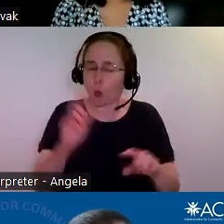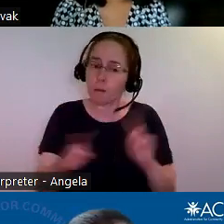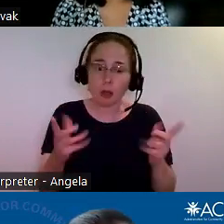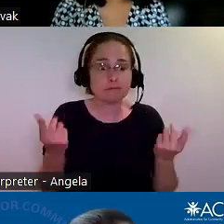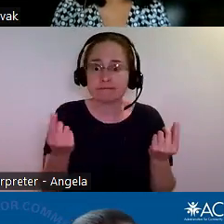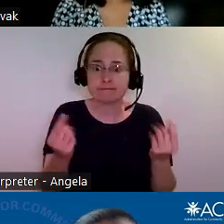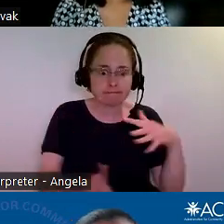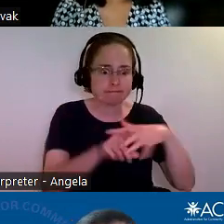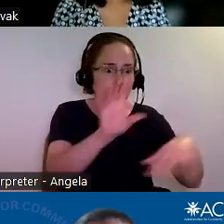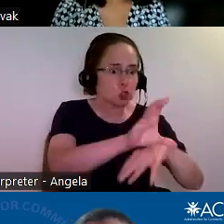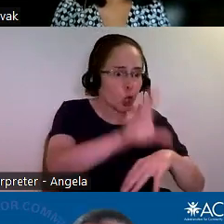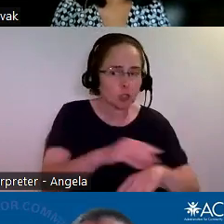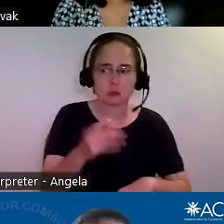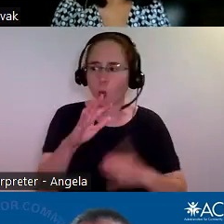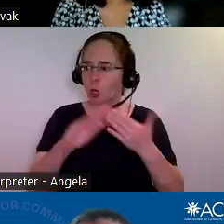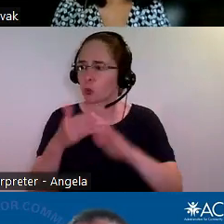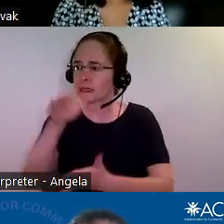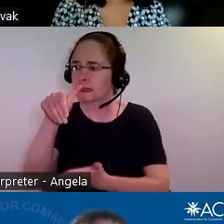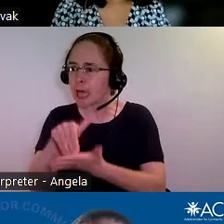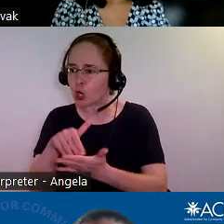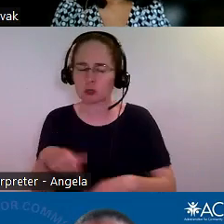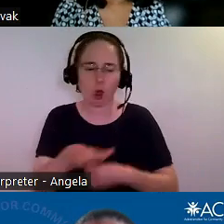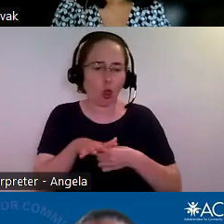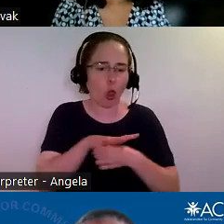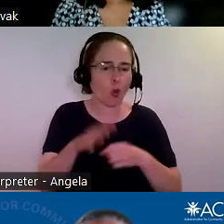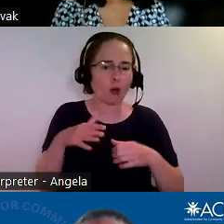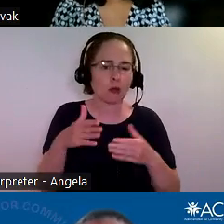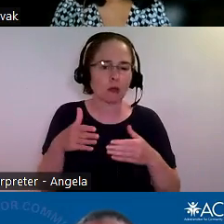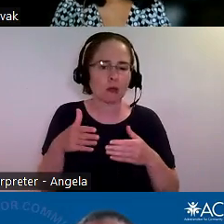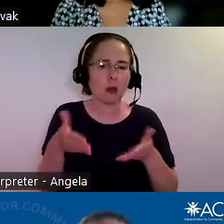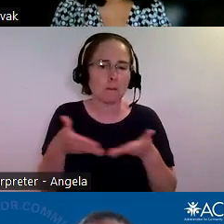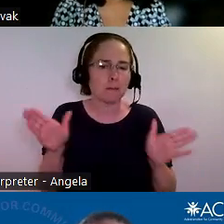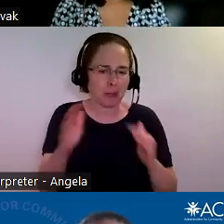community centers, local housing, public housing, and most recently,